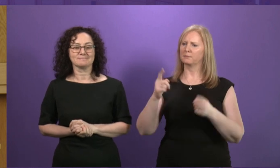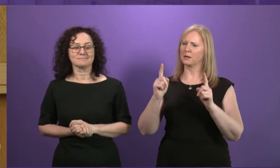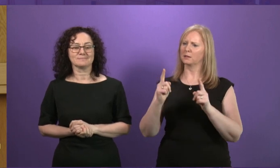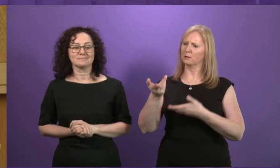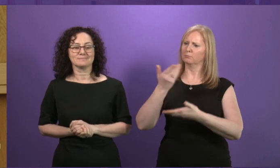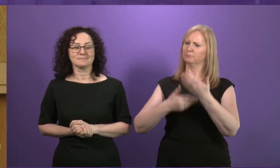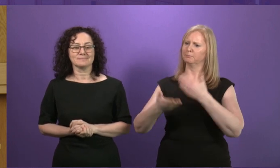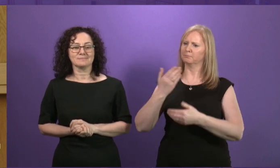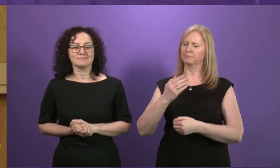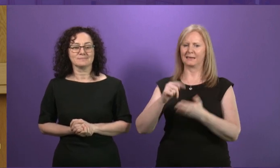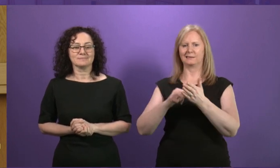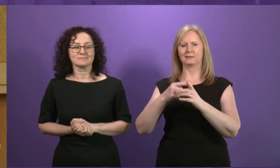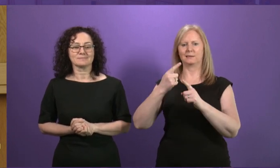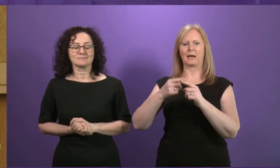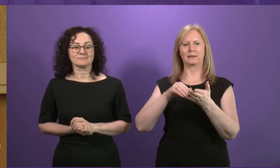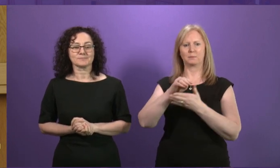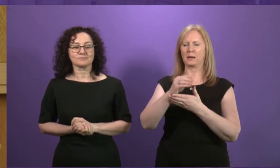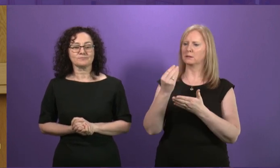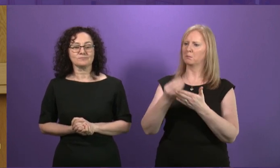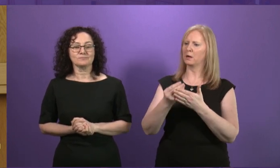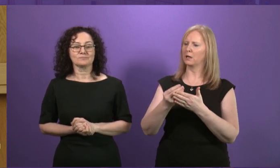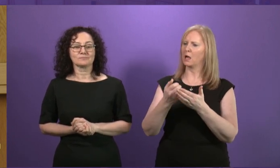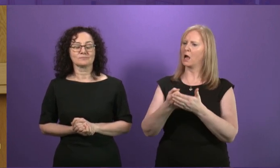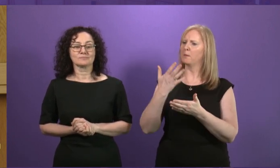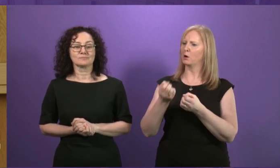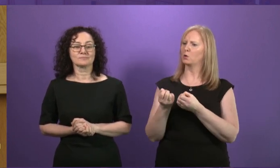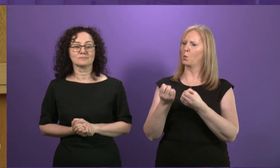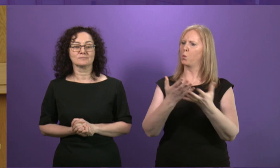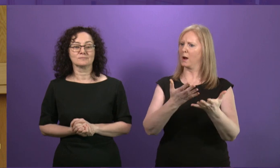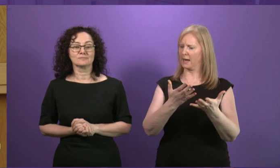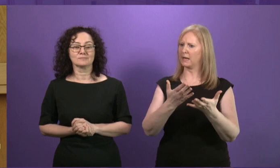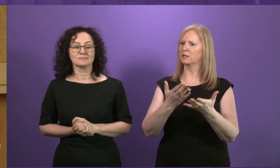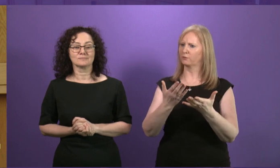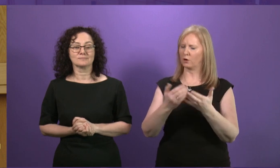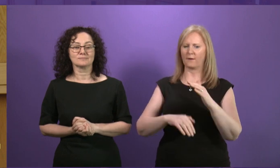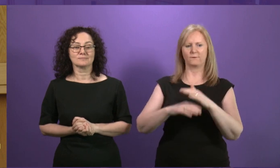How much taxpayers’ money has been wasted in the pursuit of full integration thus far?